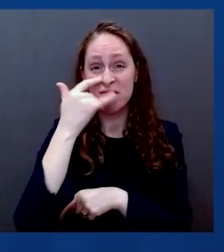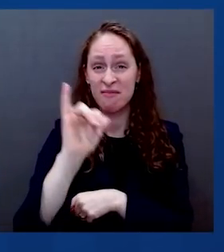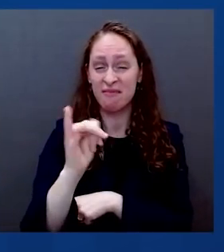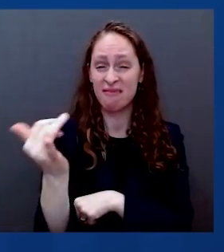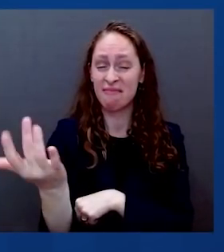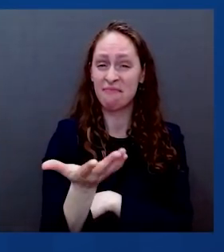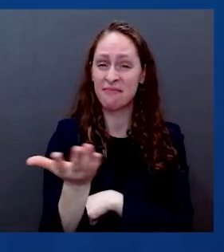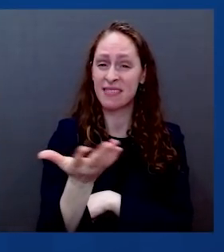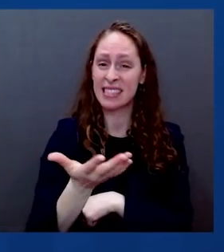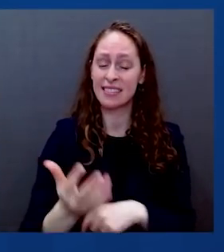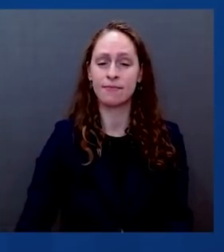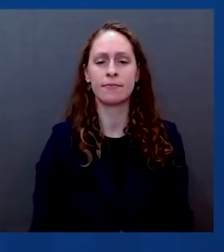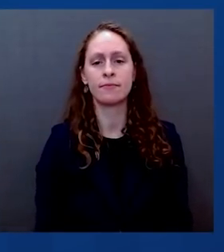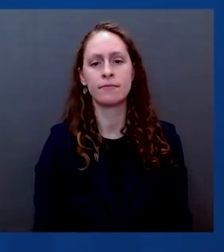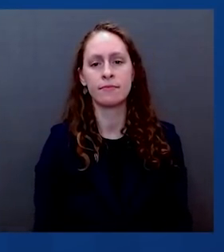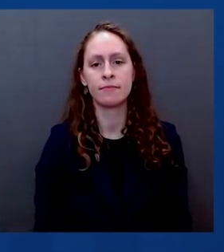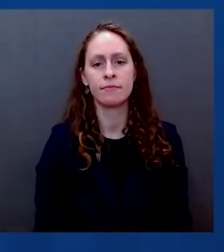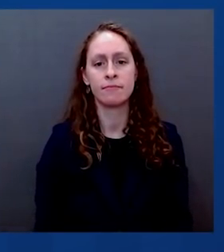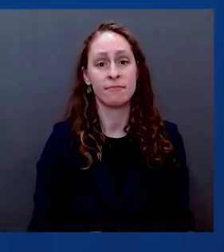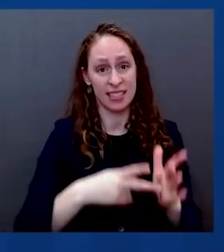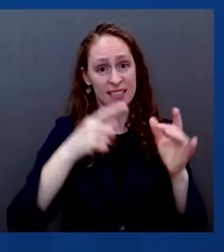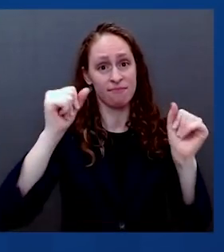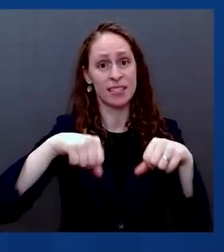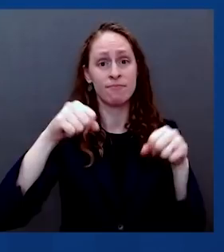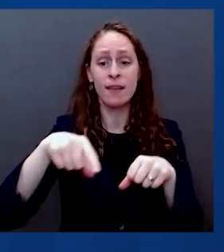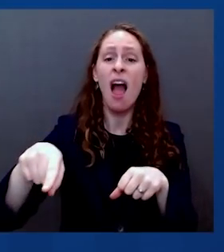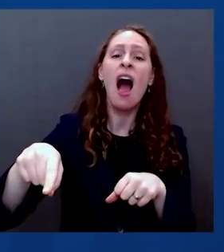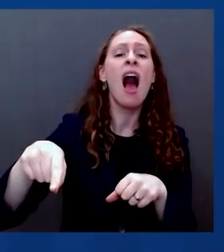no matter what the voters have said, no matter what the count.